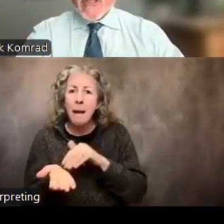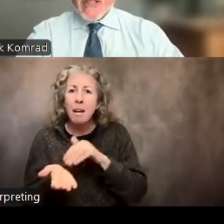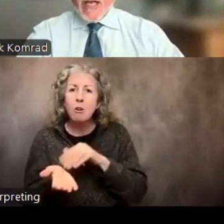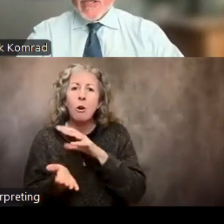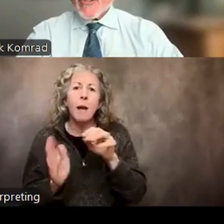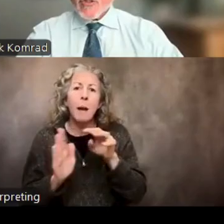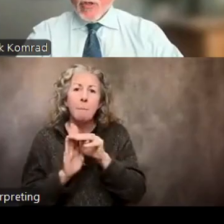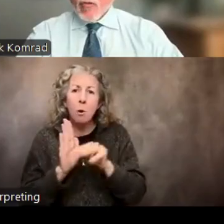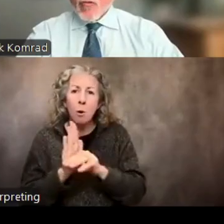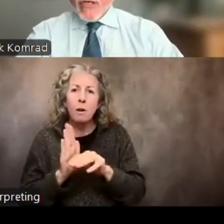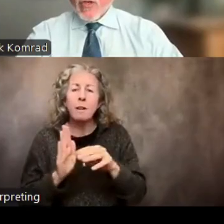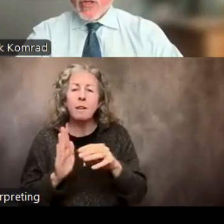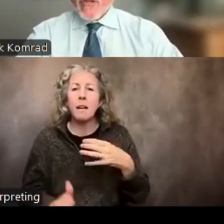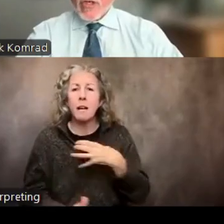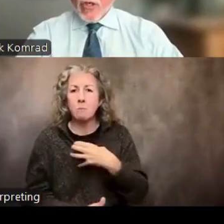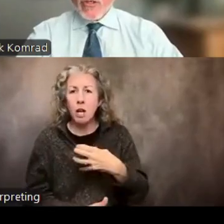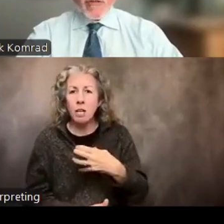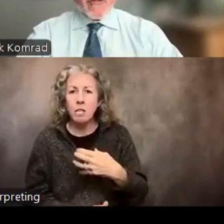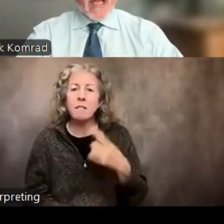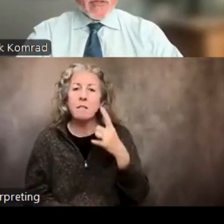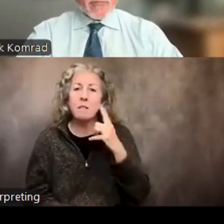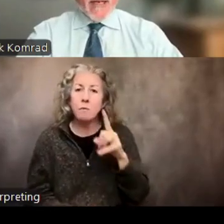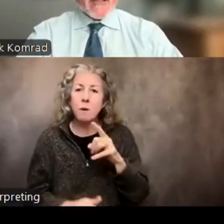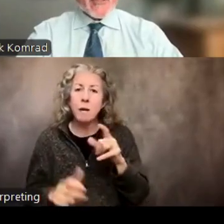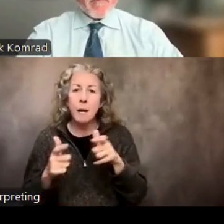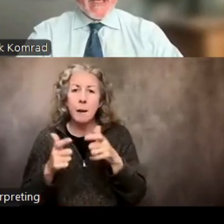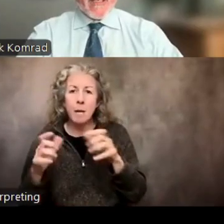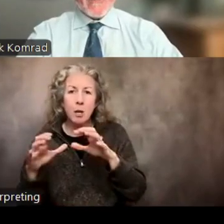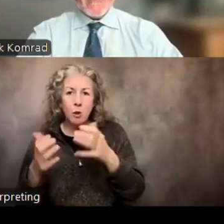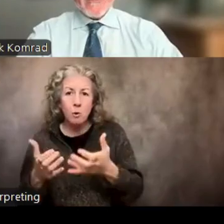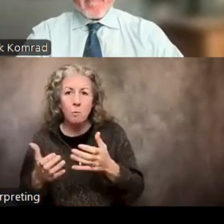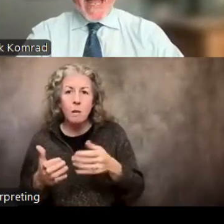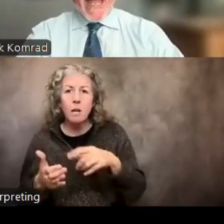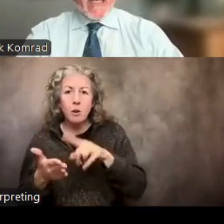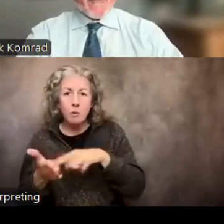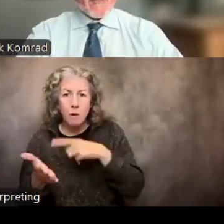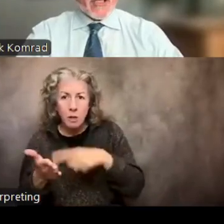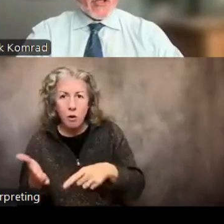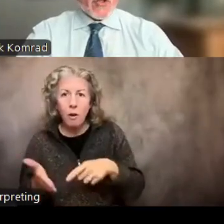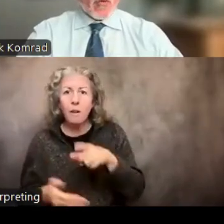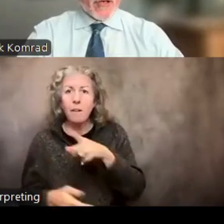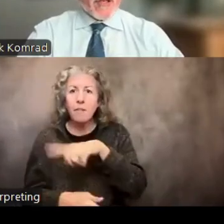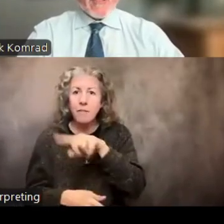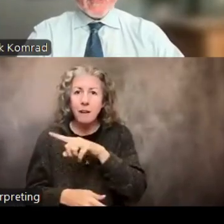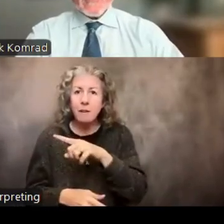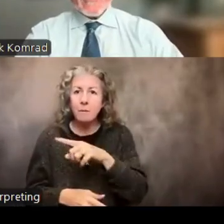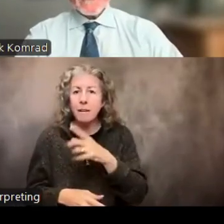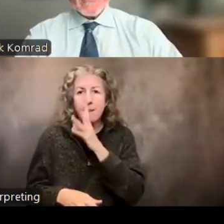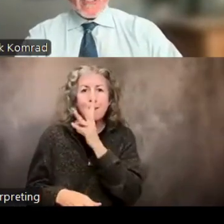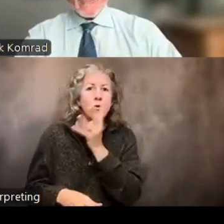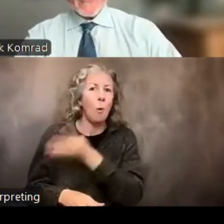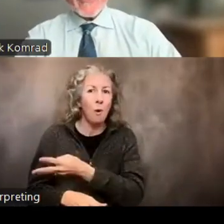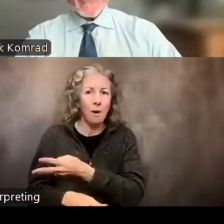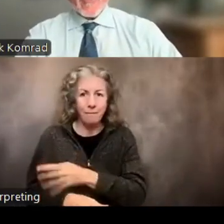psychiatrists who are critical of the current euthanasia practice are being painfully ignored. Some psychiatrists are